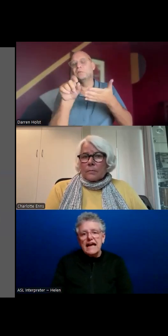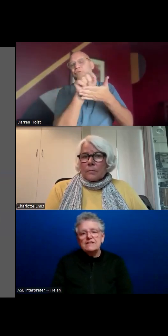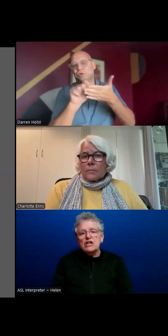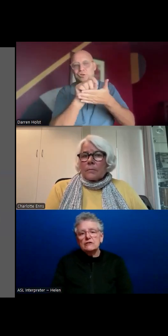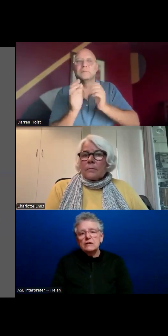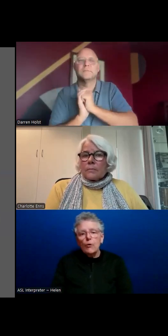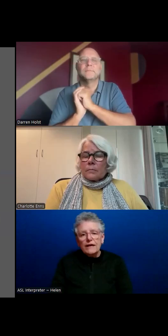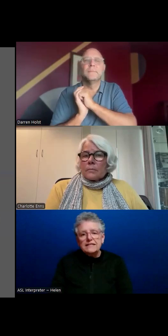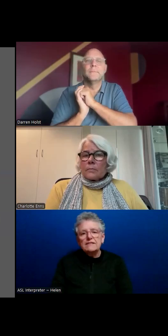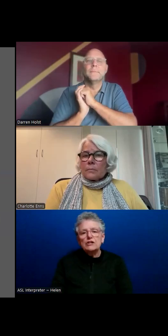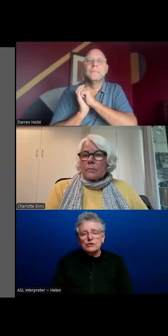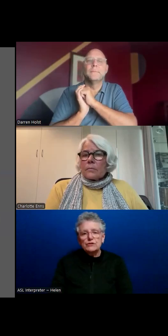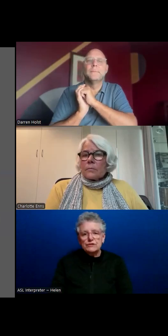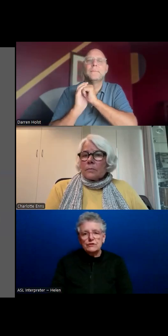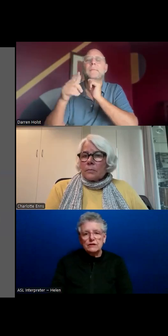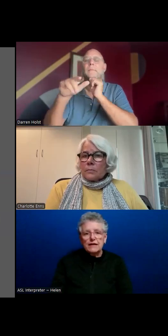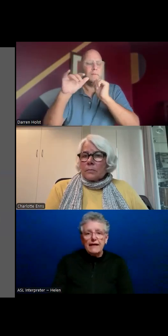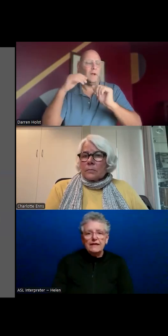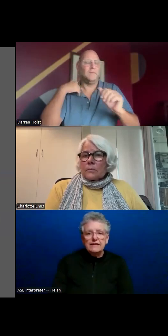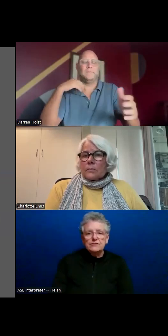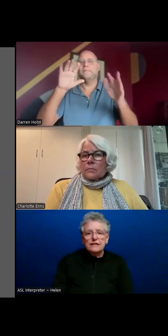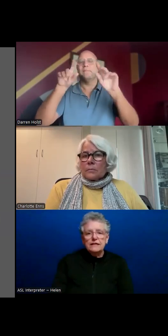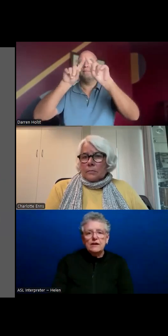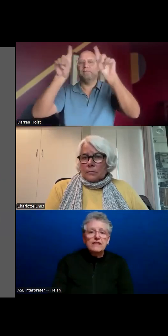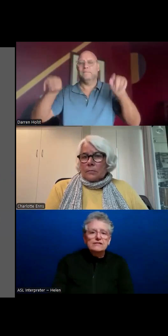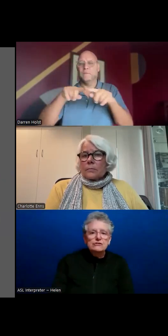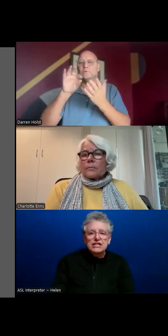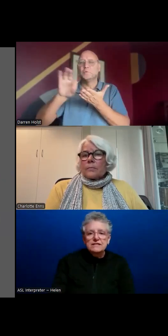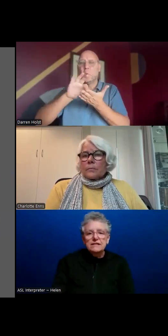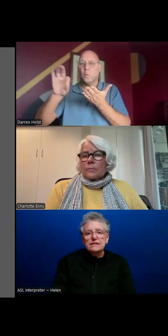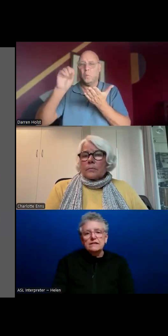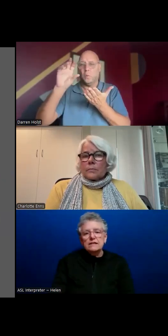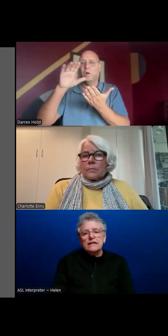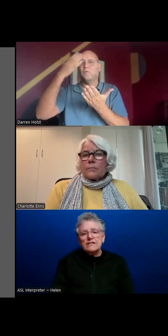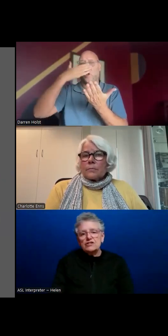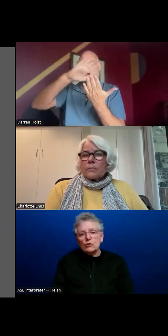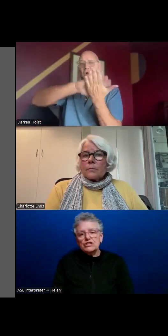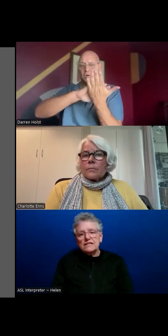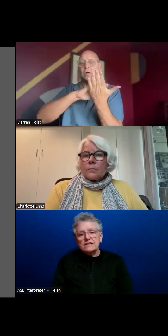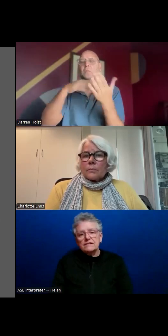the four choices. And the child can point. And then you would do the circling on the answer key or the answer sheet,